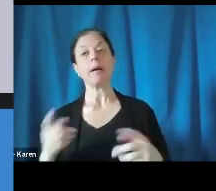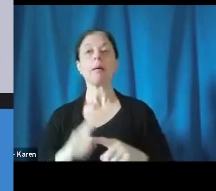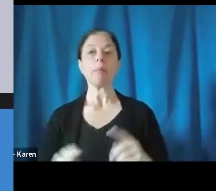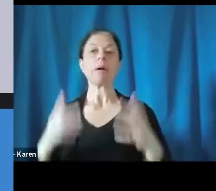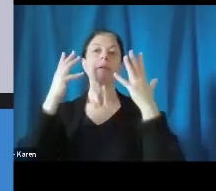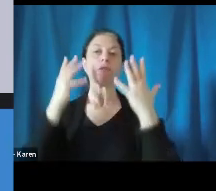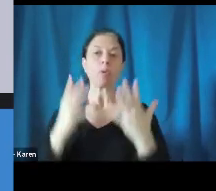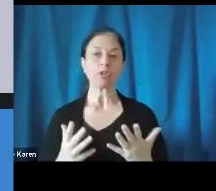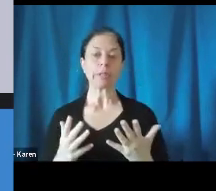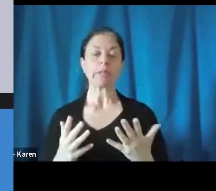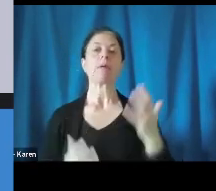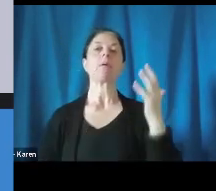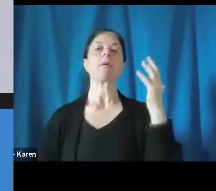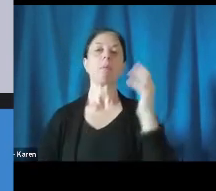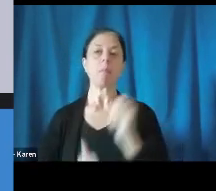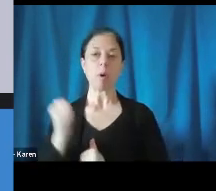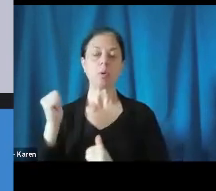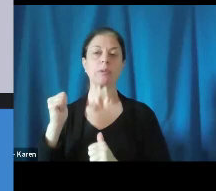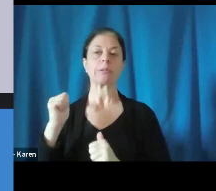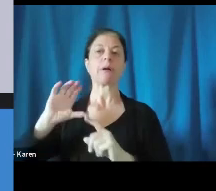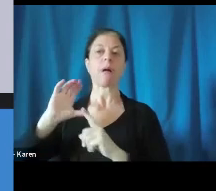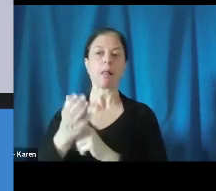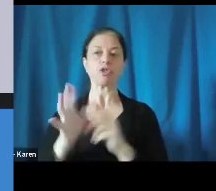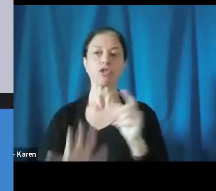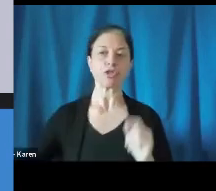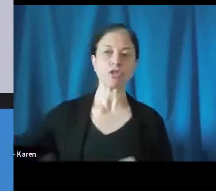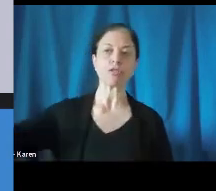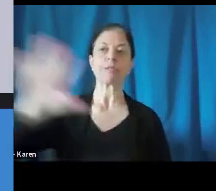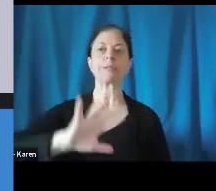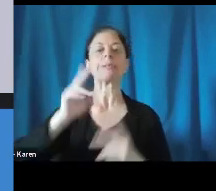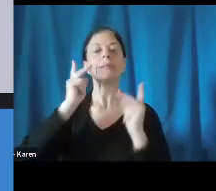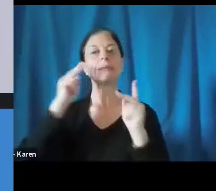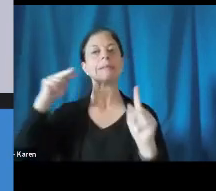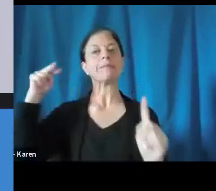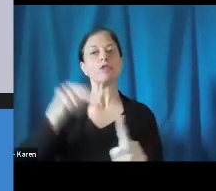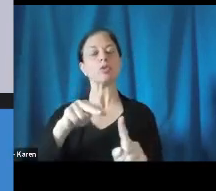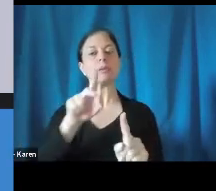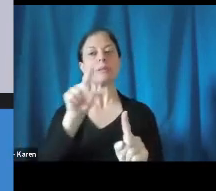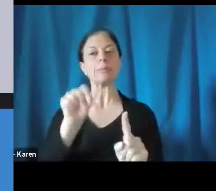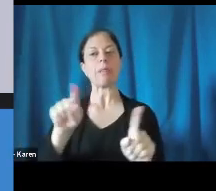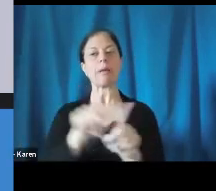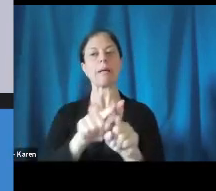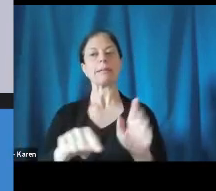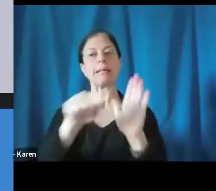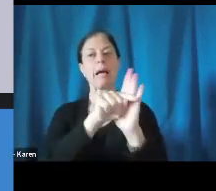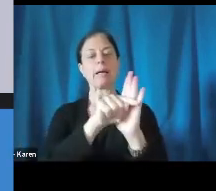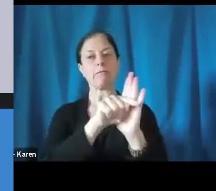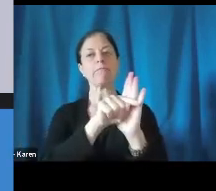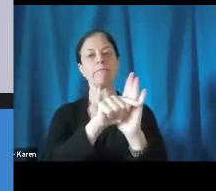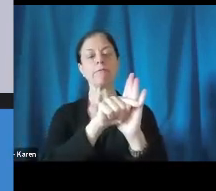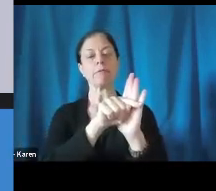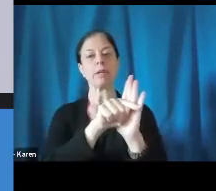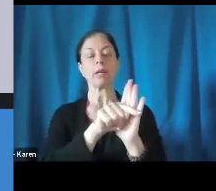be eradicated. But unfortunately, most of culture,